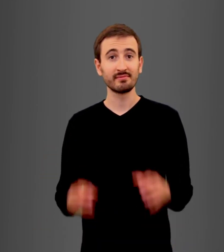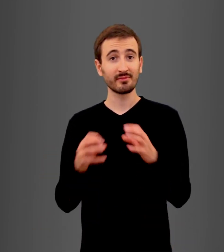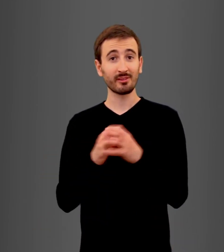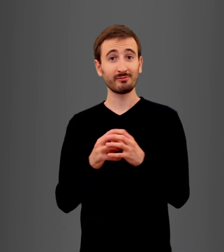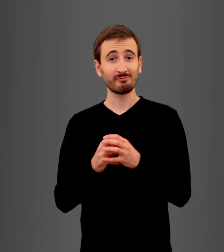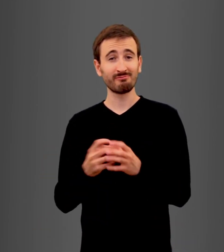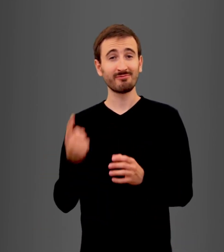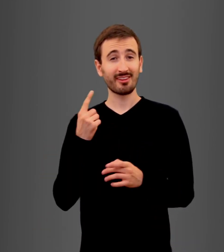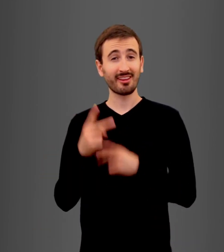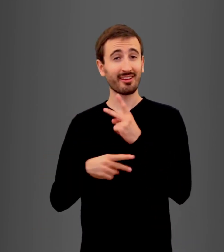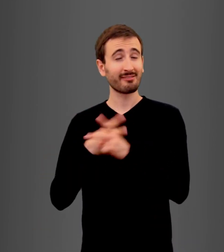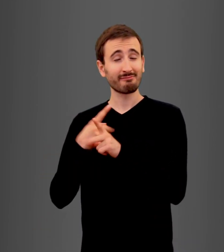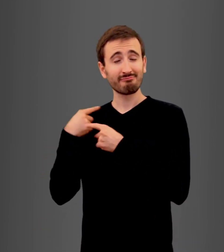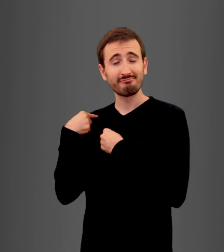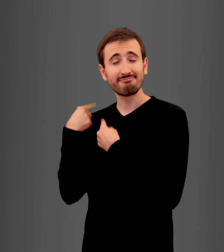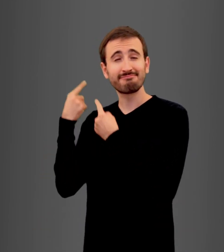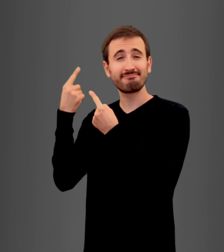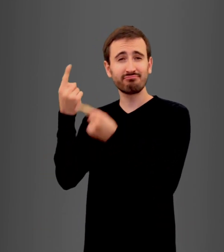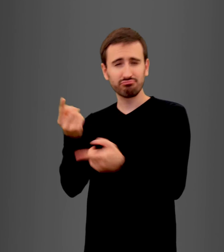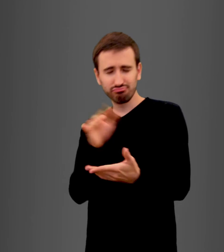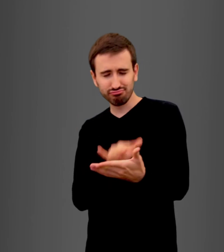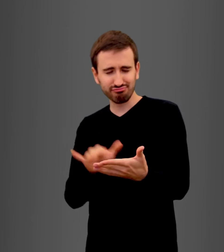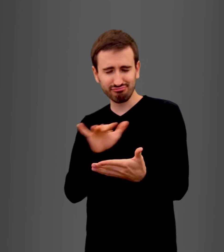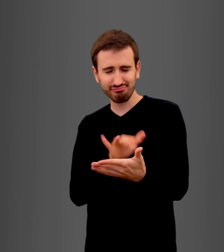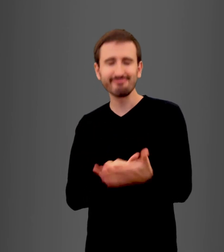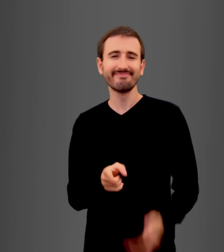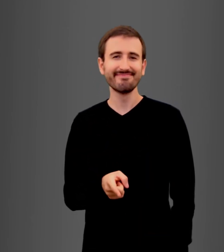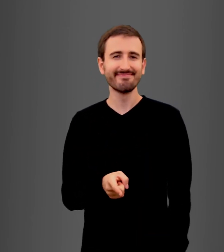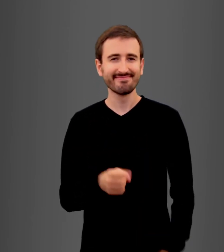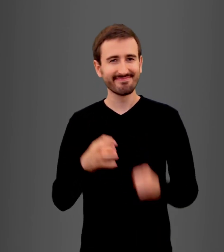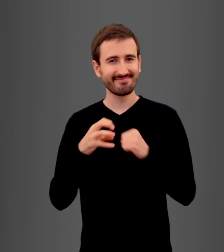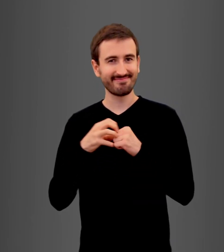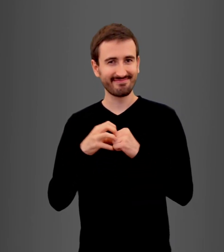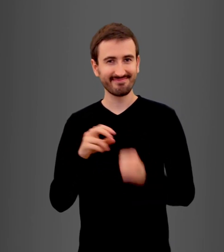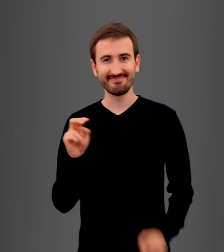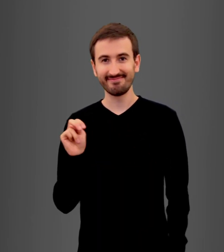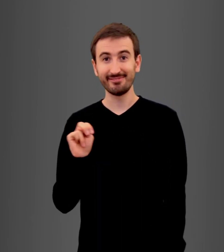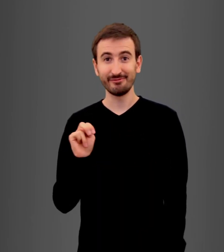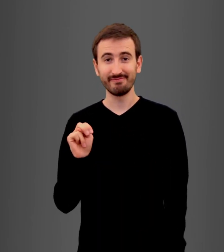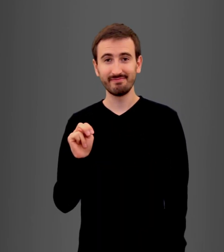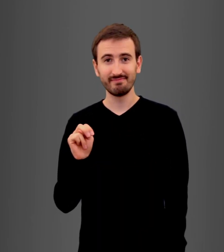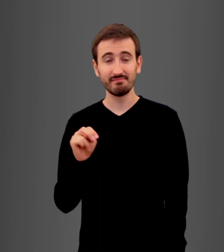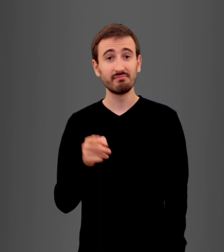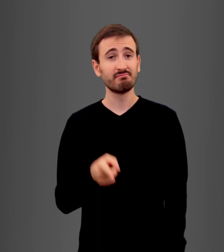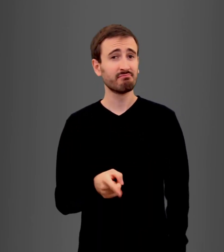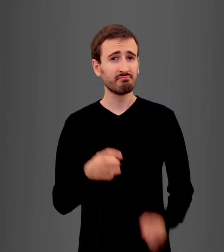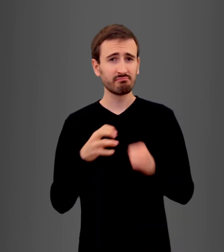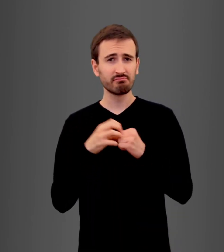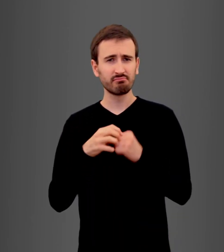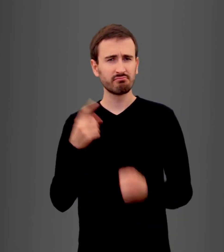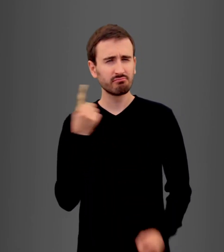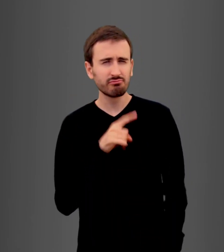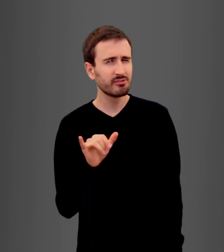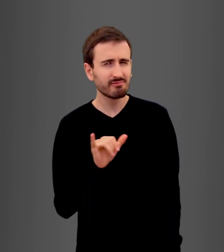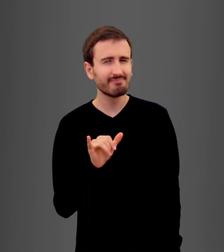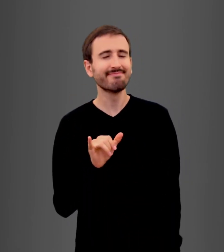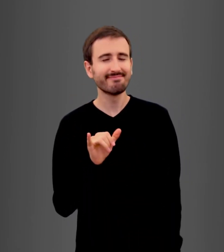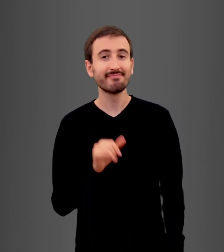One color center that has been subject to long-time study is the nitrogen-vacancy center. What does it look like?